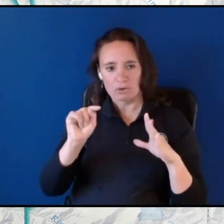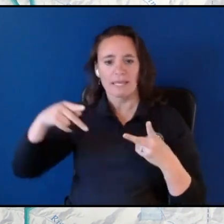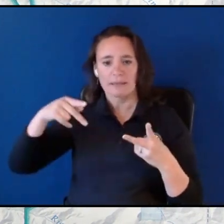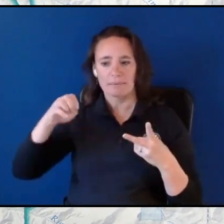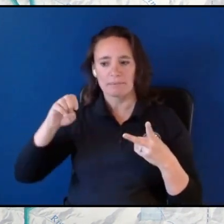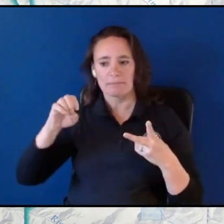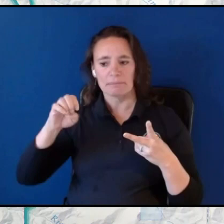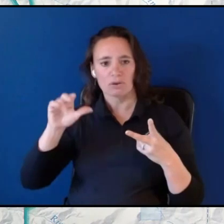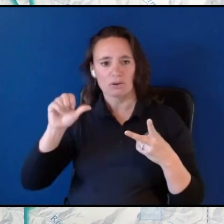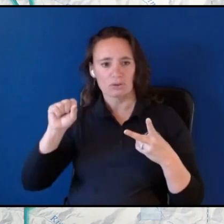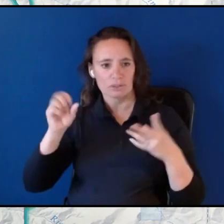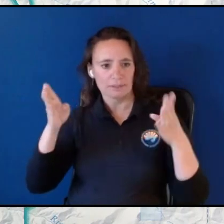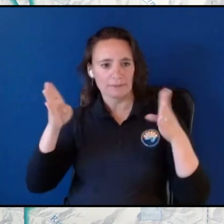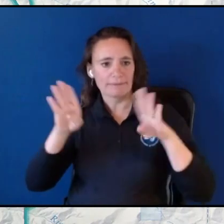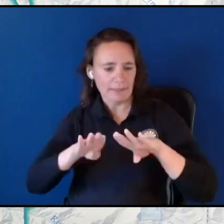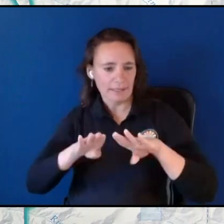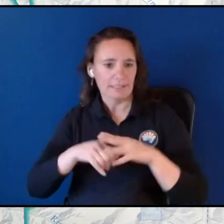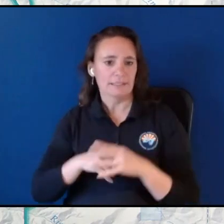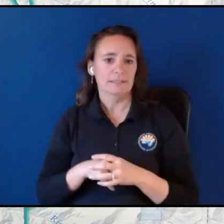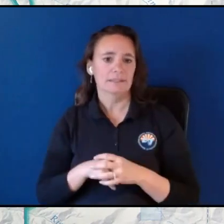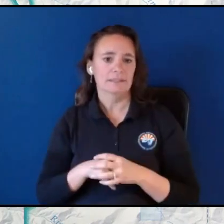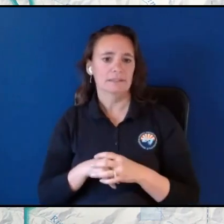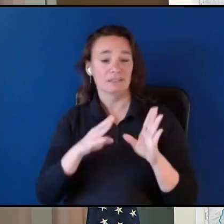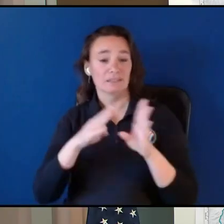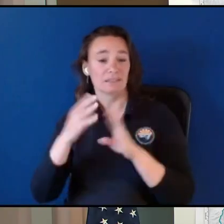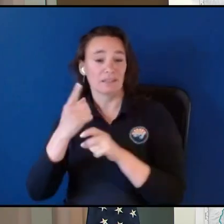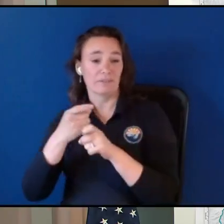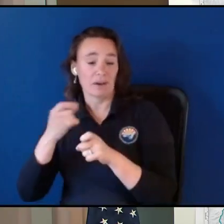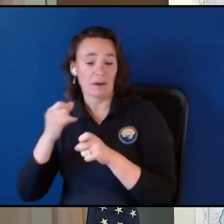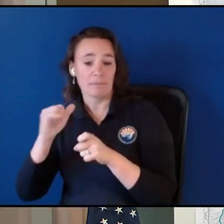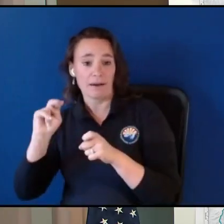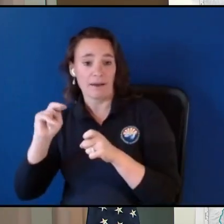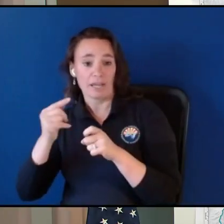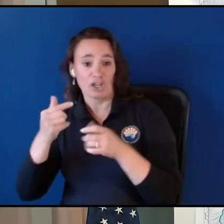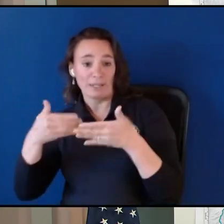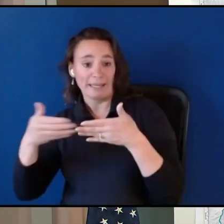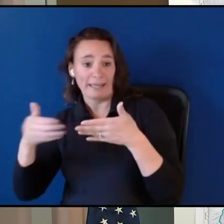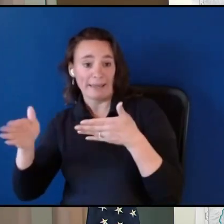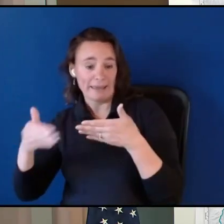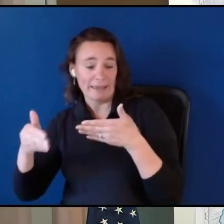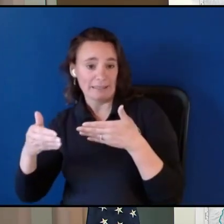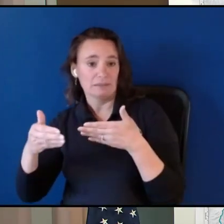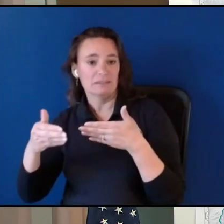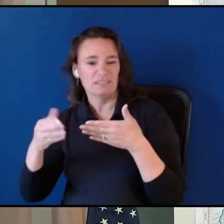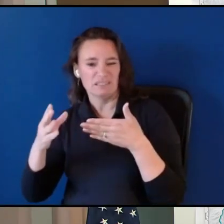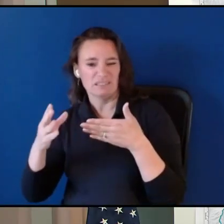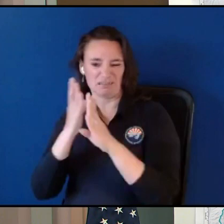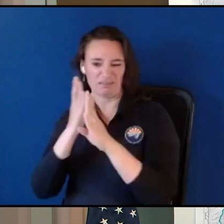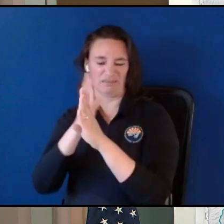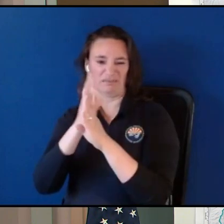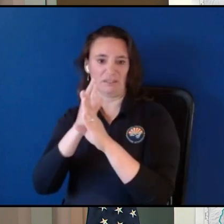which is right at the wilderness boundary. We're moving south with indirect line, as well with hand crews and